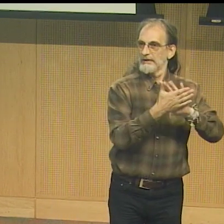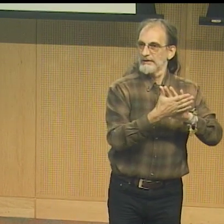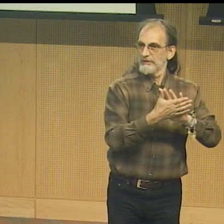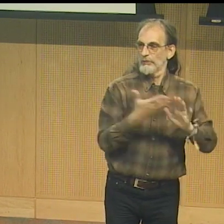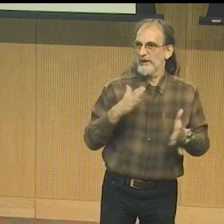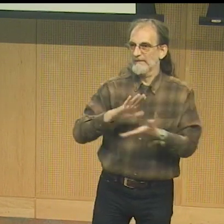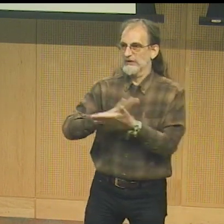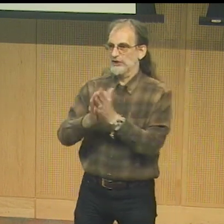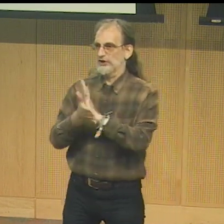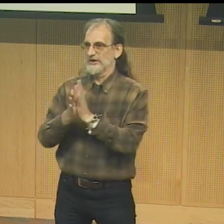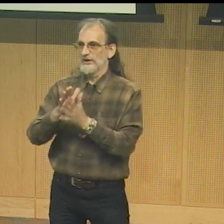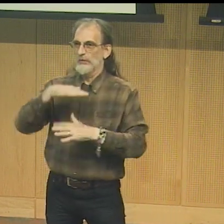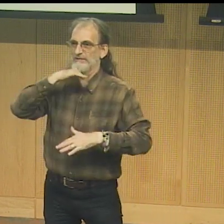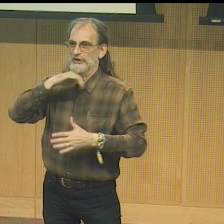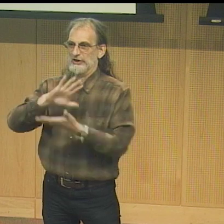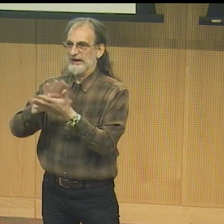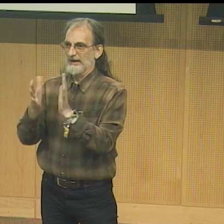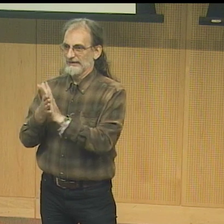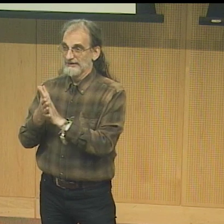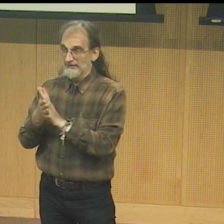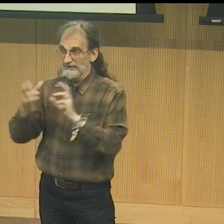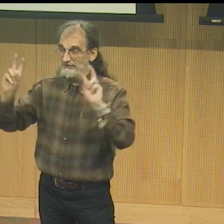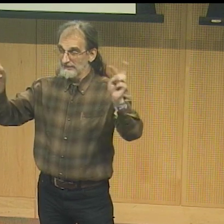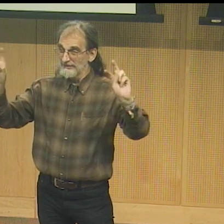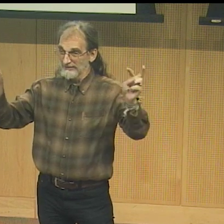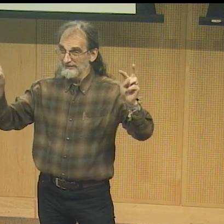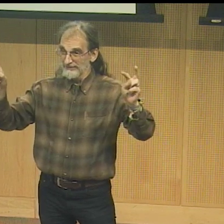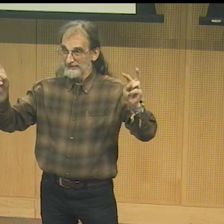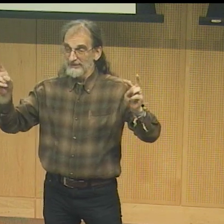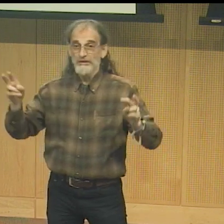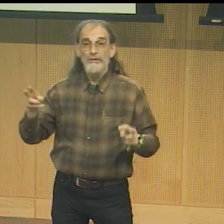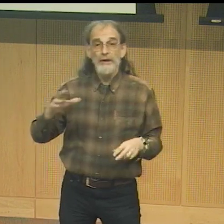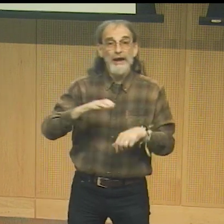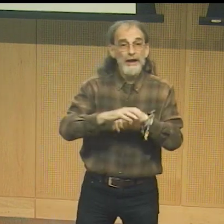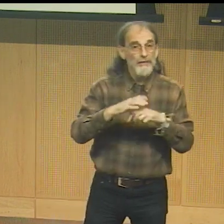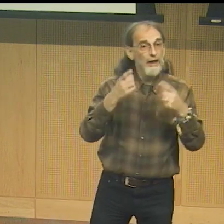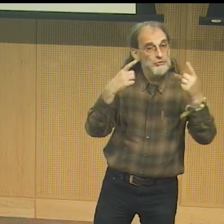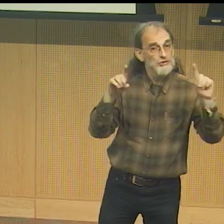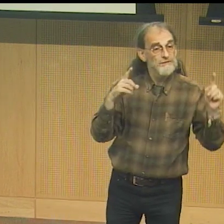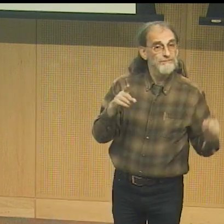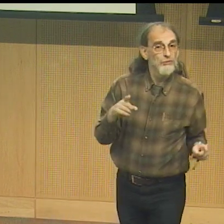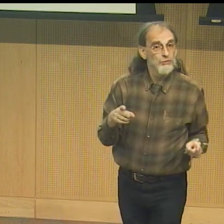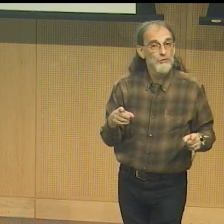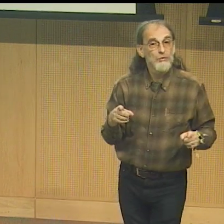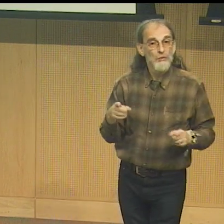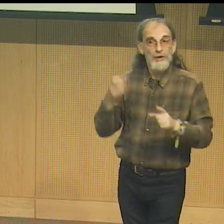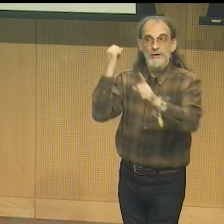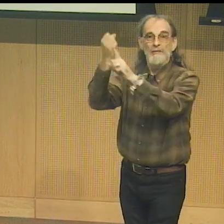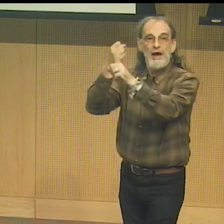A group of us can do that. And then a group can be the clean hand group, if you will,